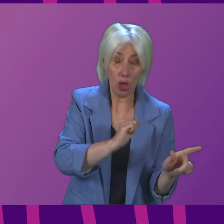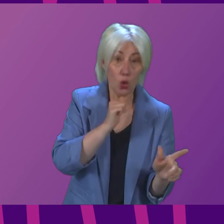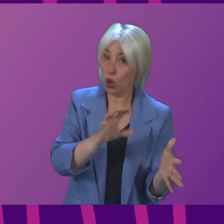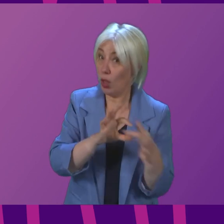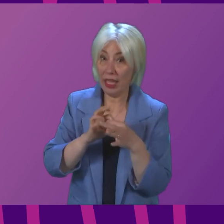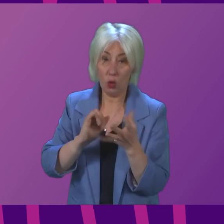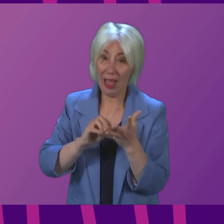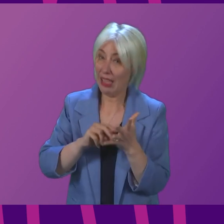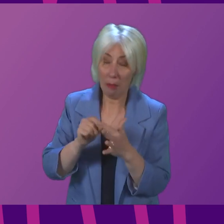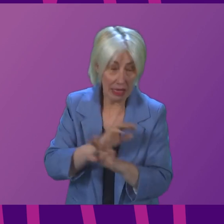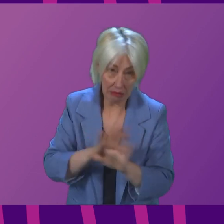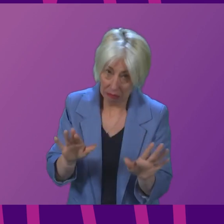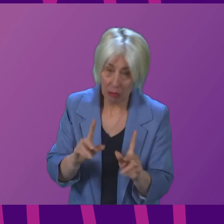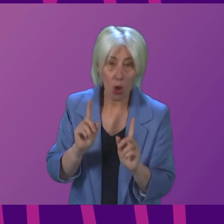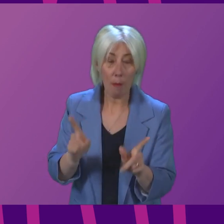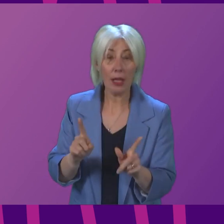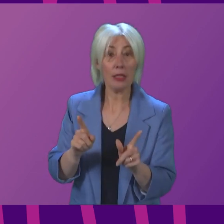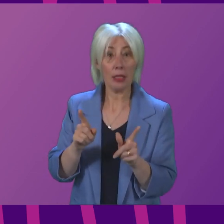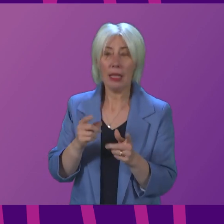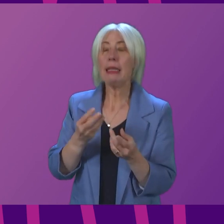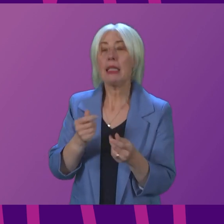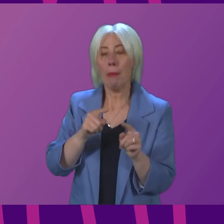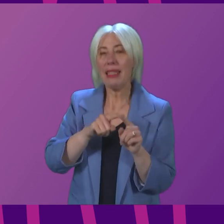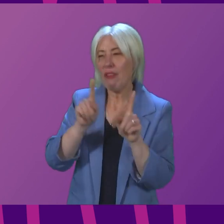However, there were some differences.